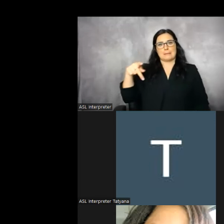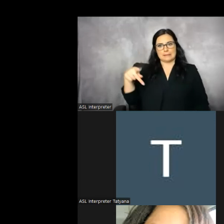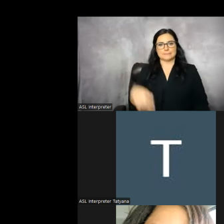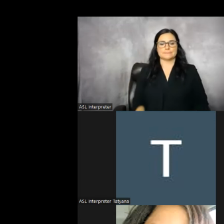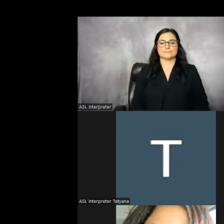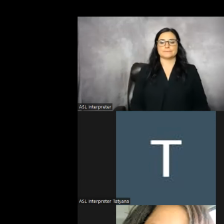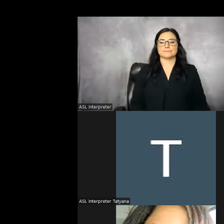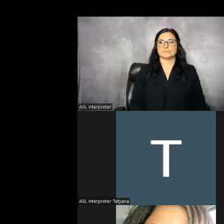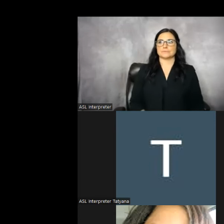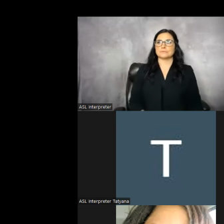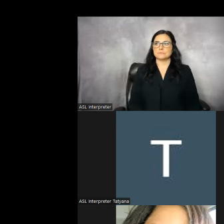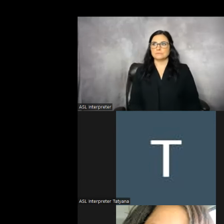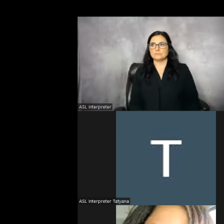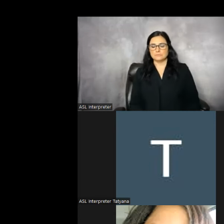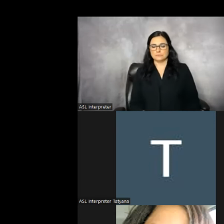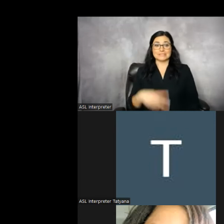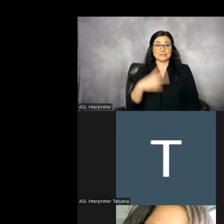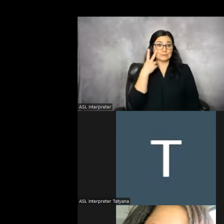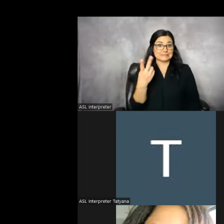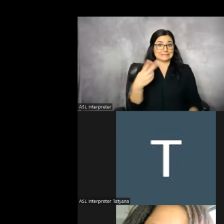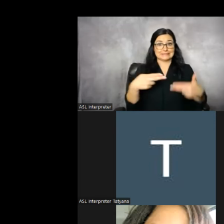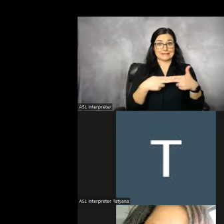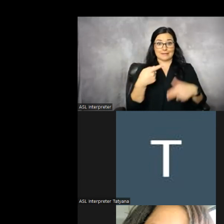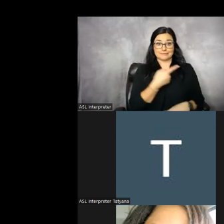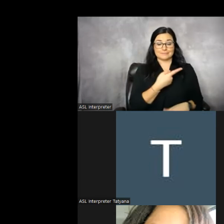So, this slide here is the one that I want all of you to remember.